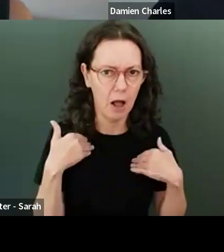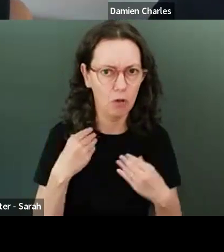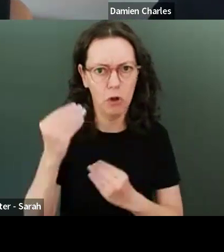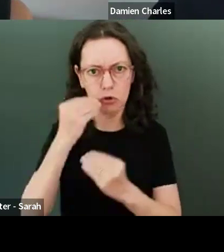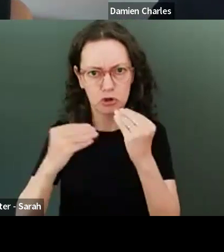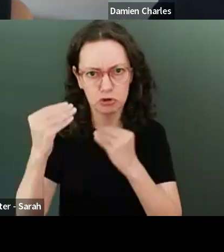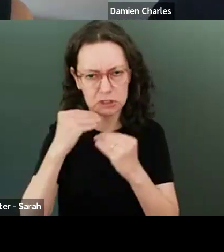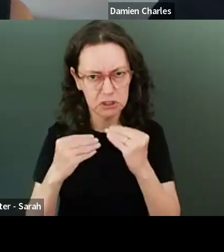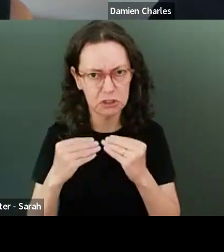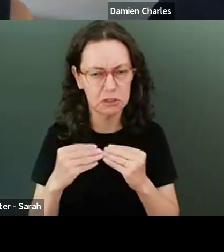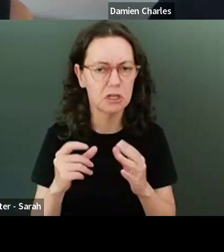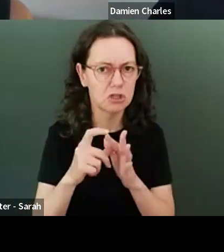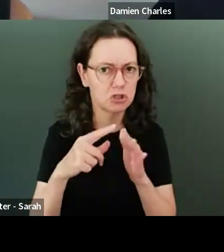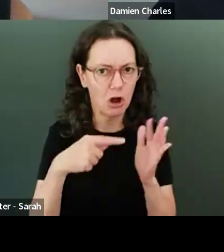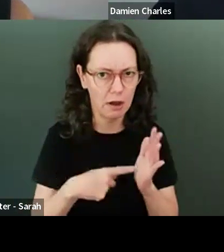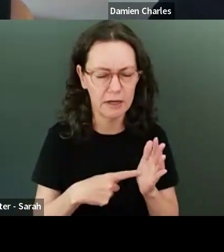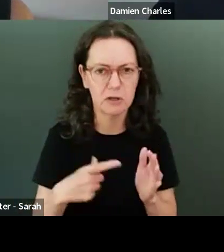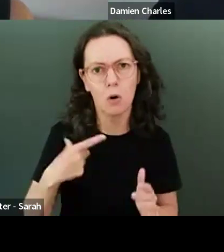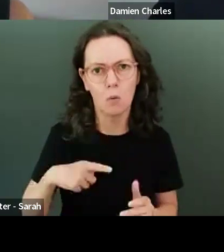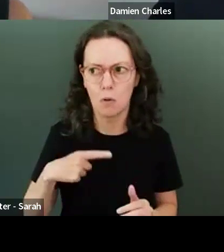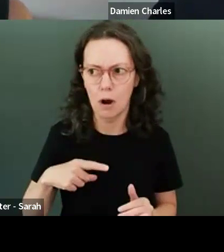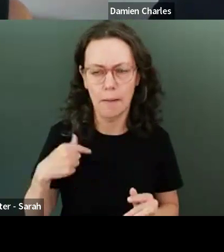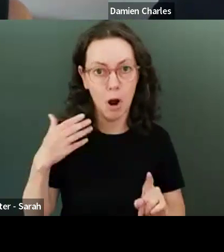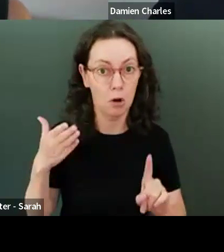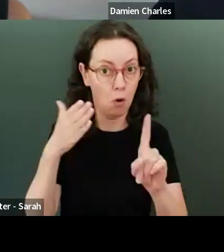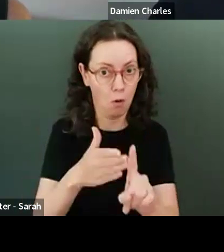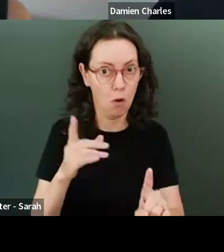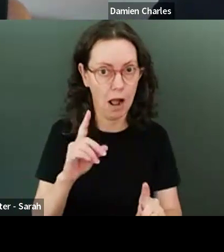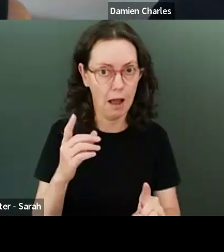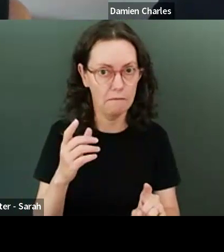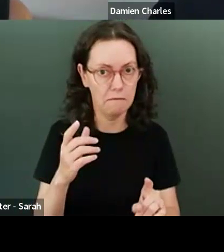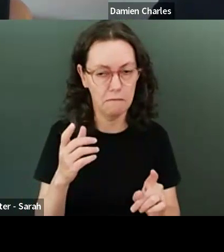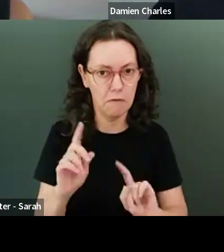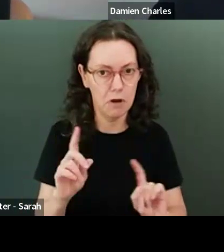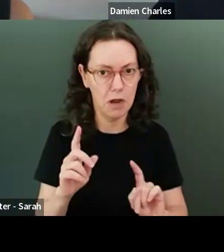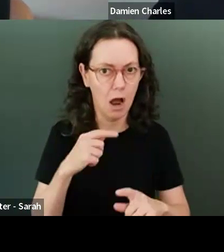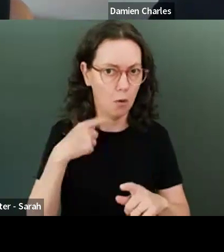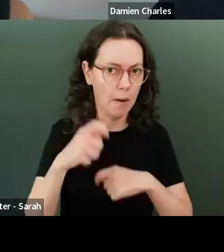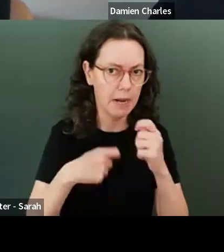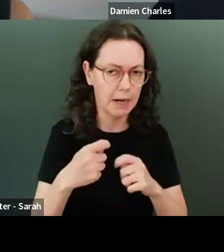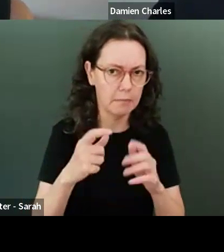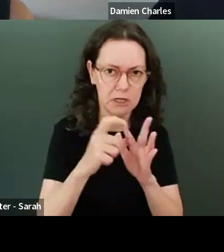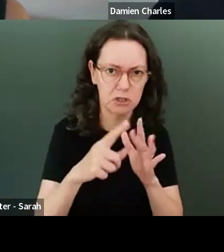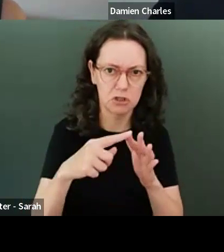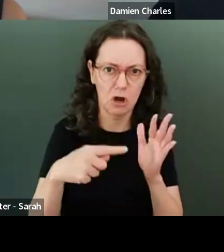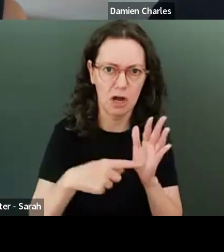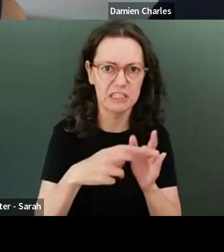main career goal is to become a